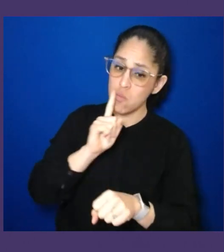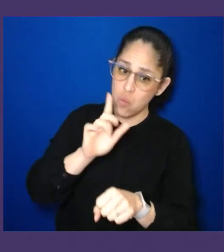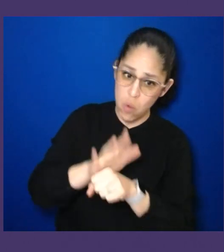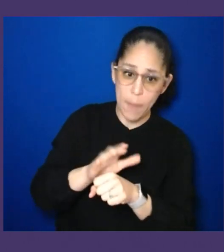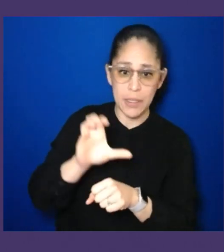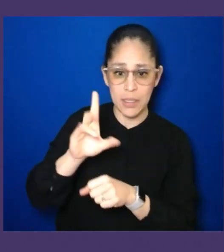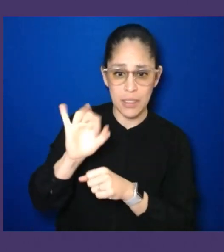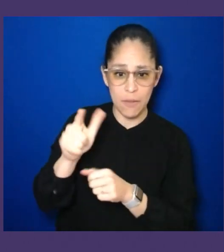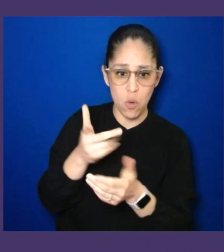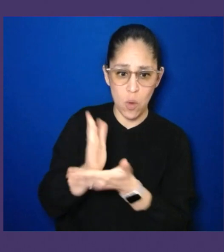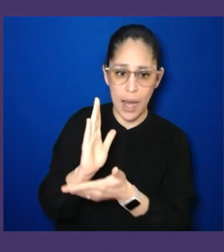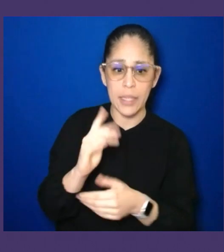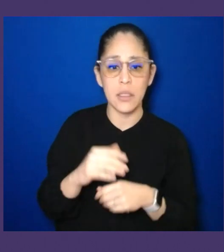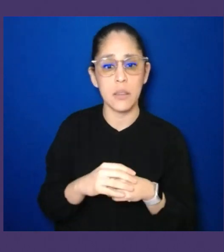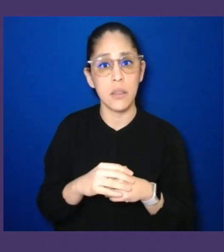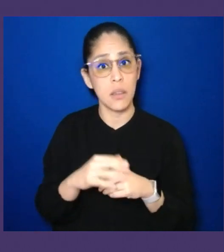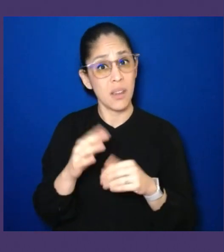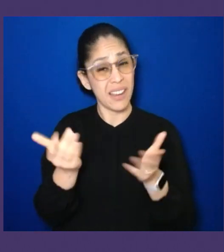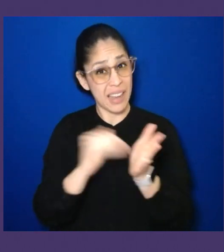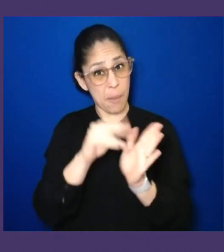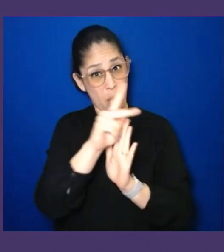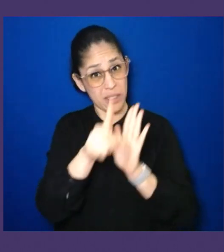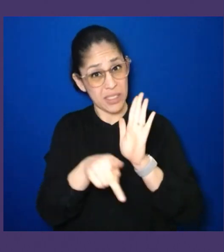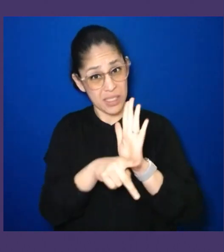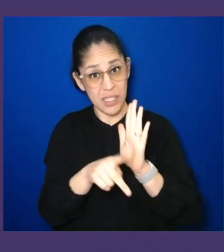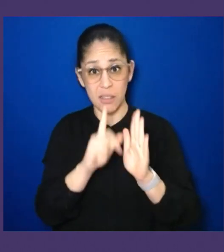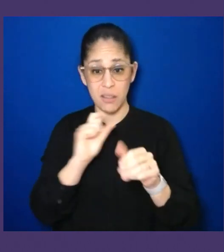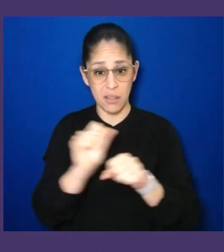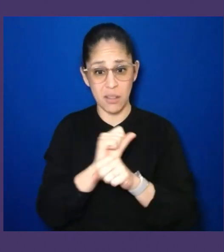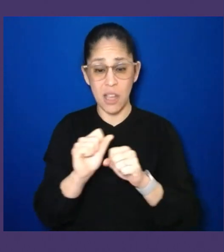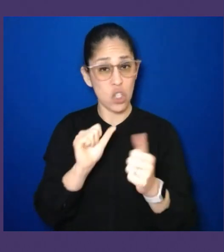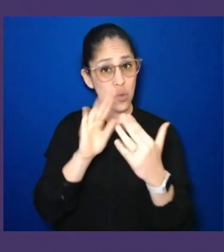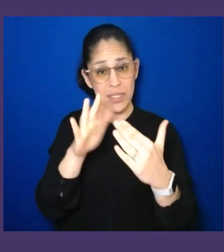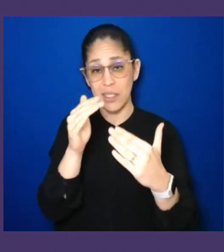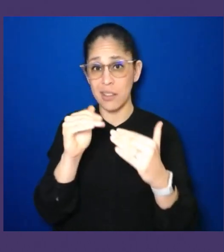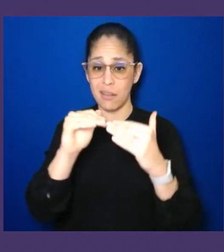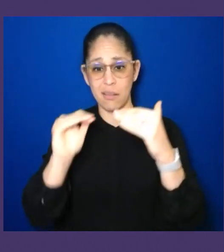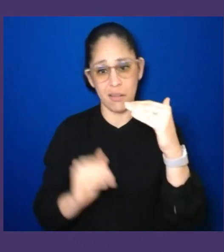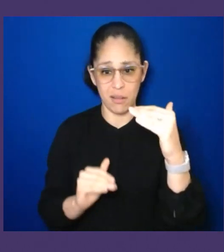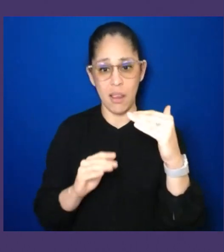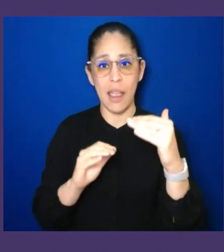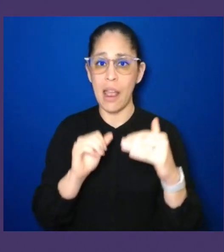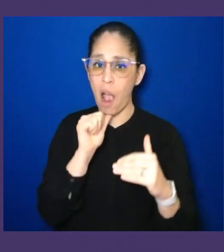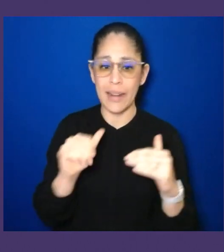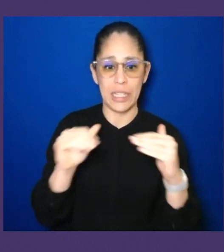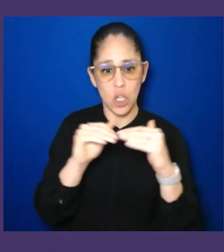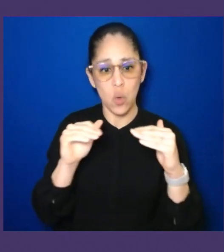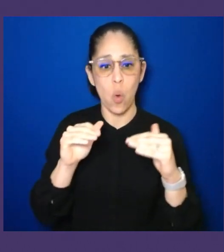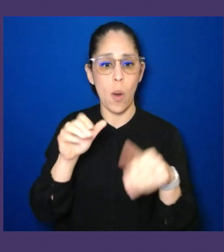inequitable and unequal employment outcomes for people with disabilities. Because what we need is buy-in from